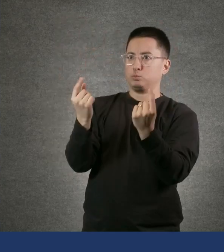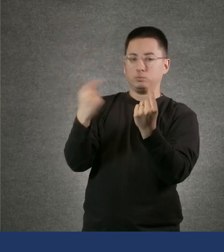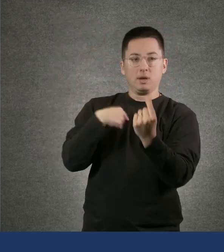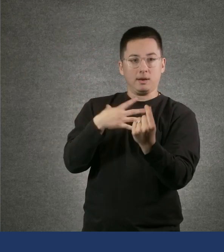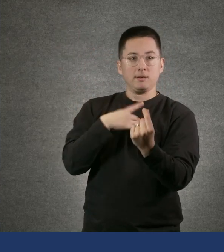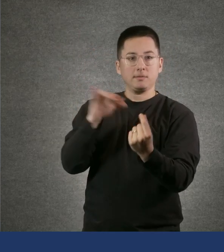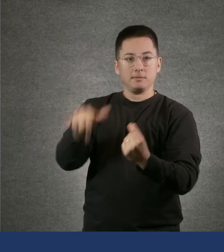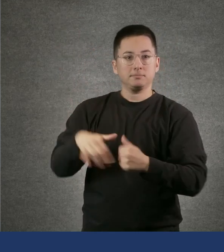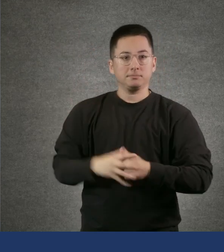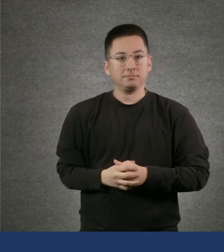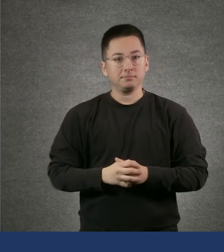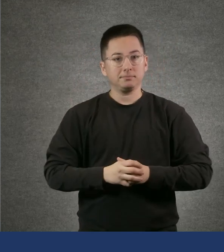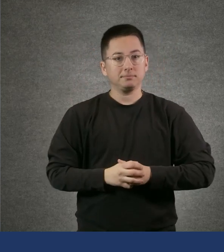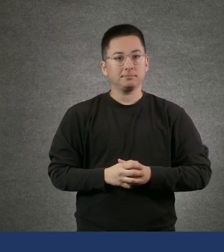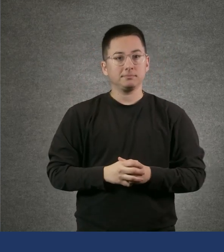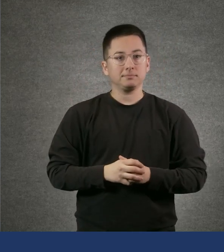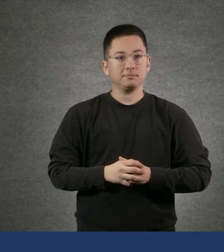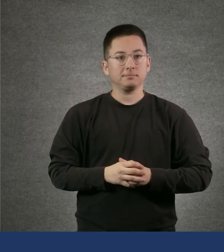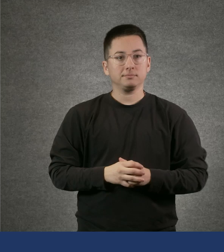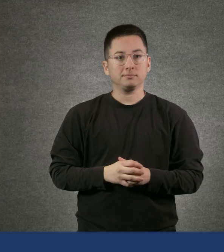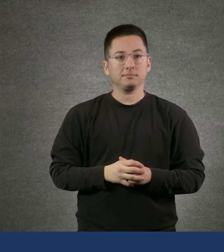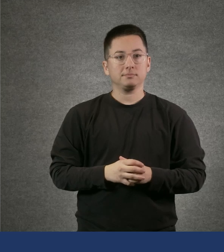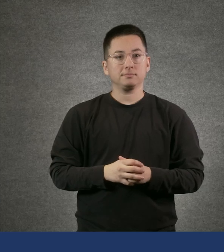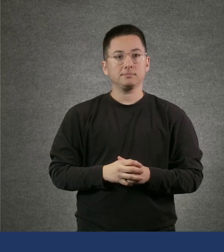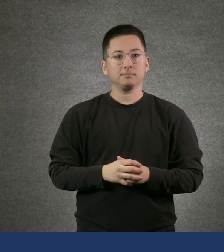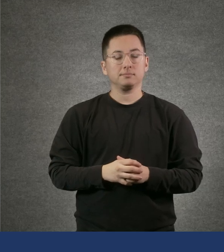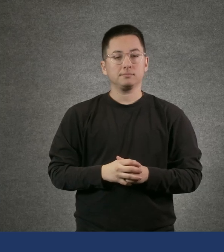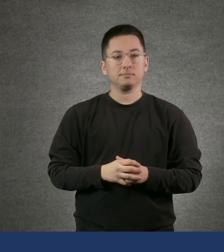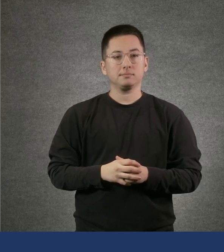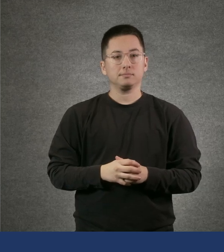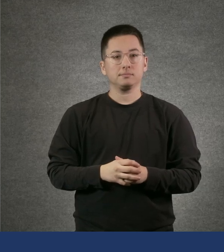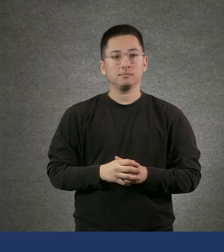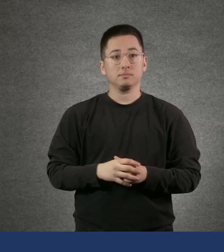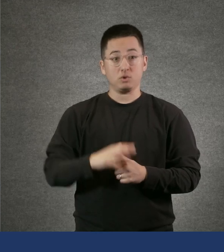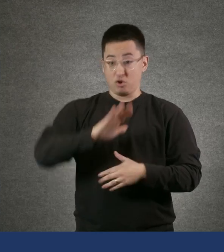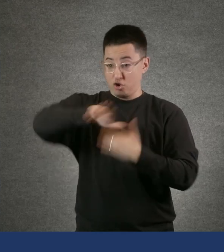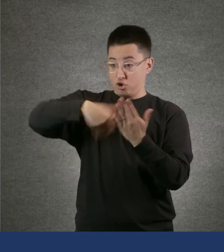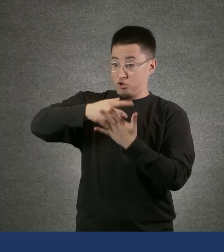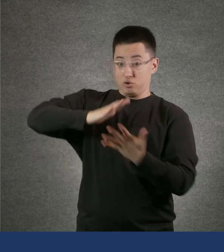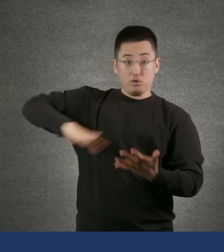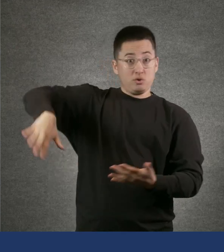What steps do I have to take to get to my final dream?